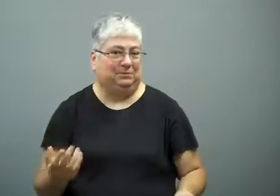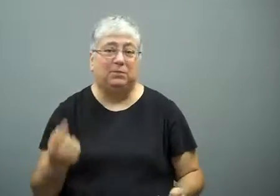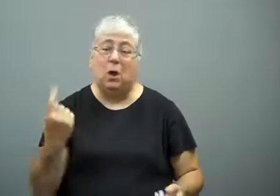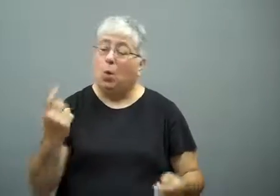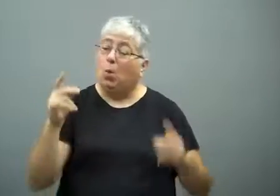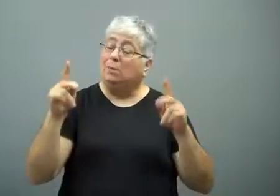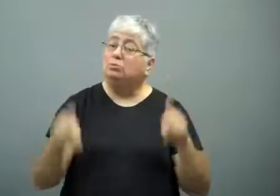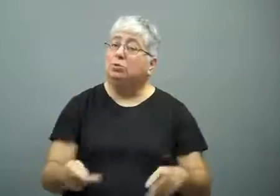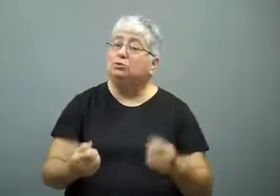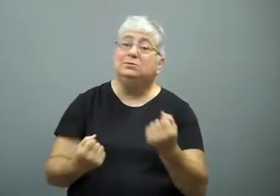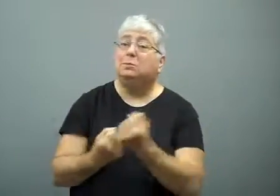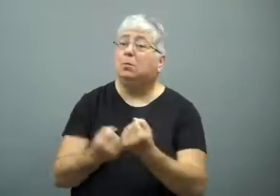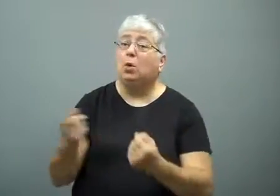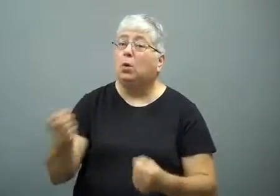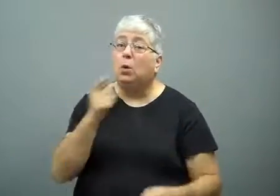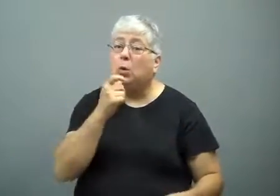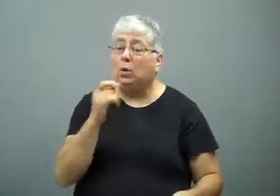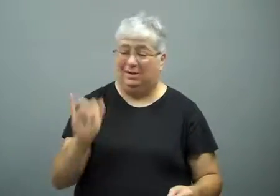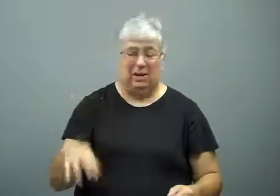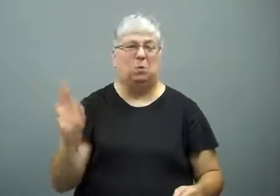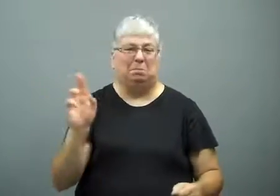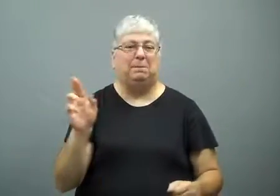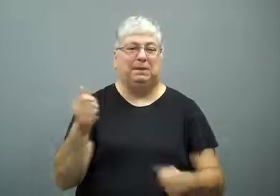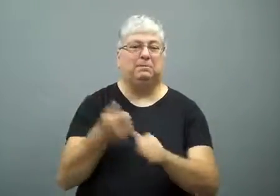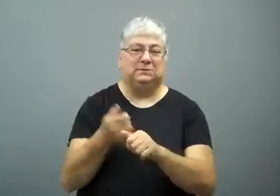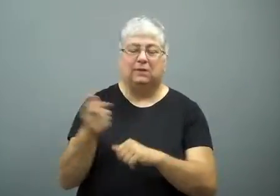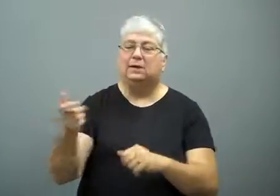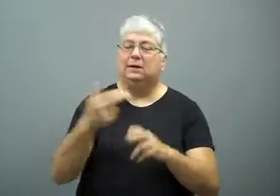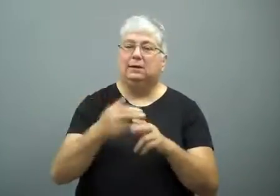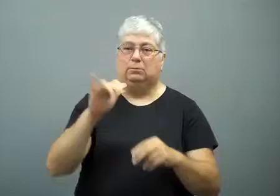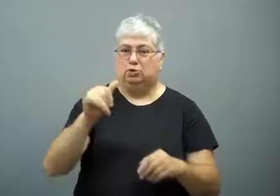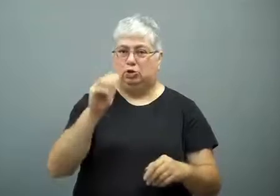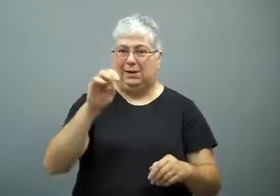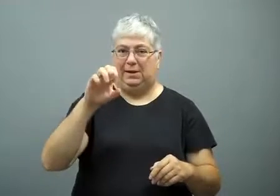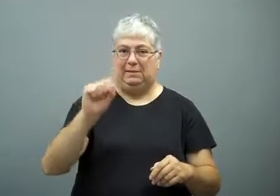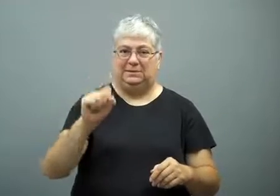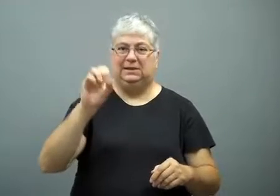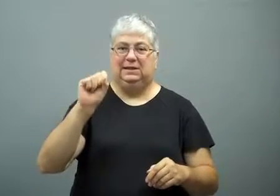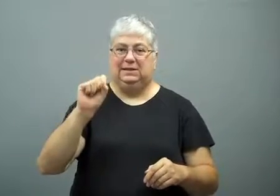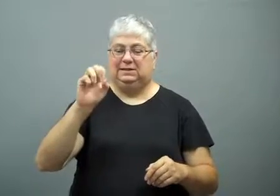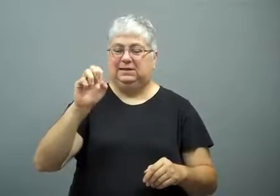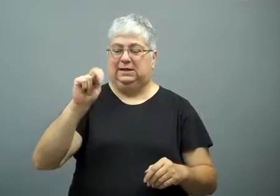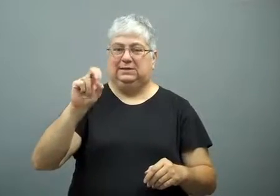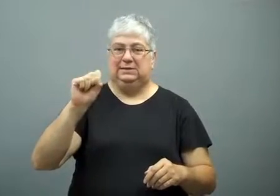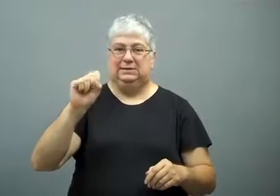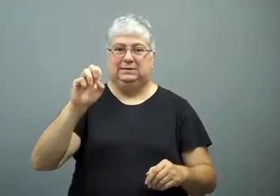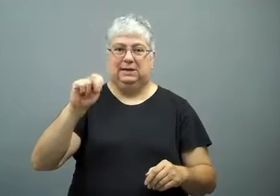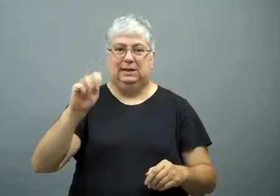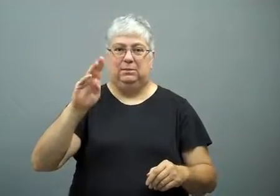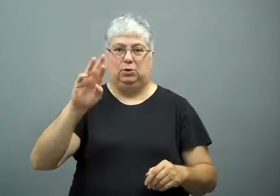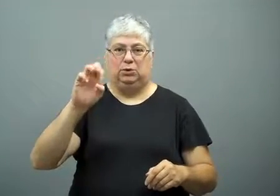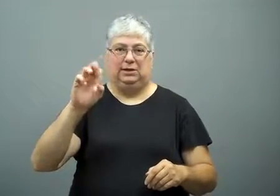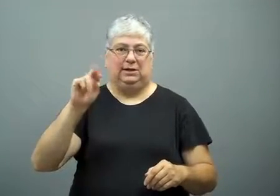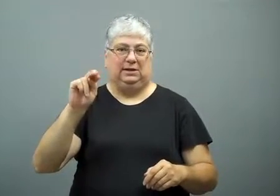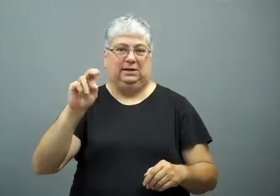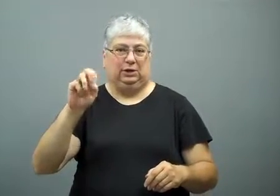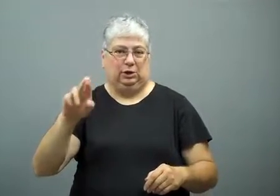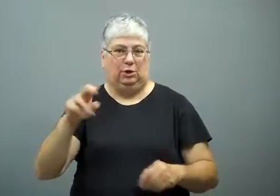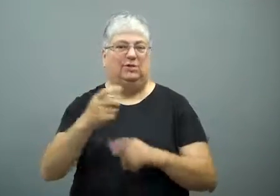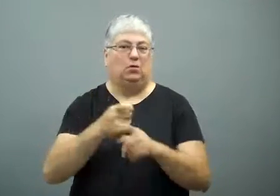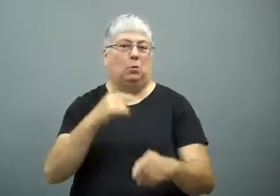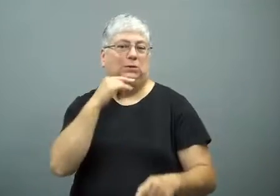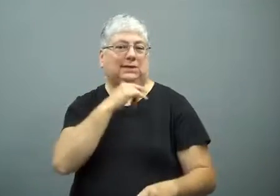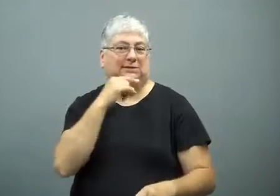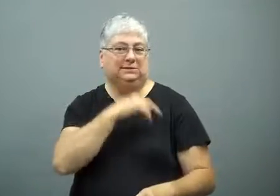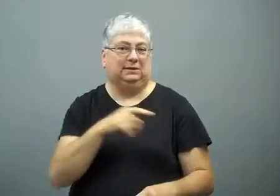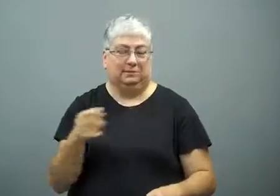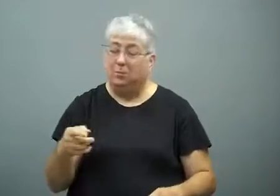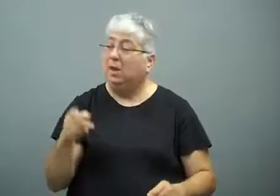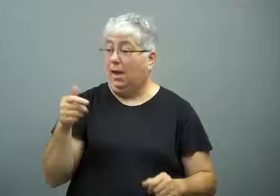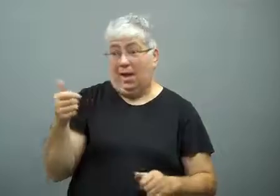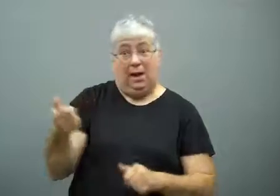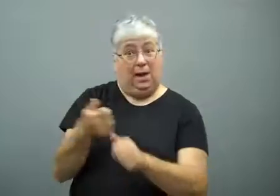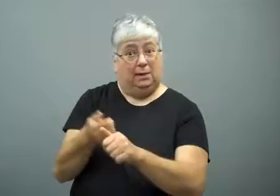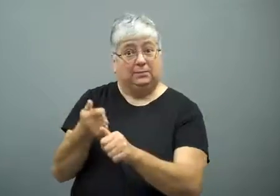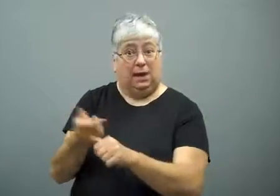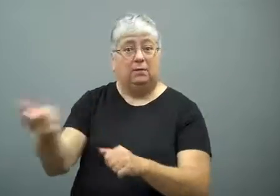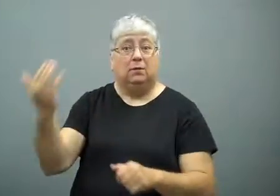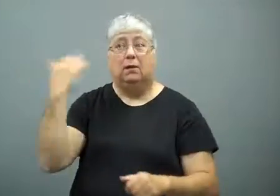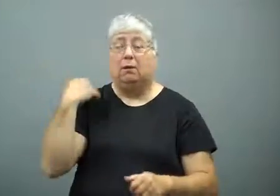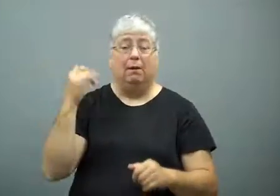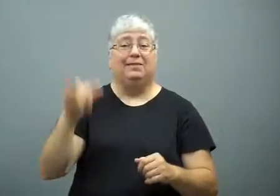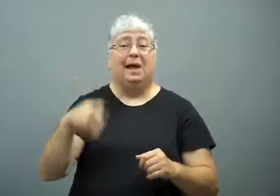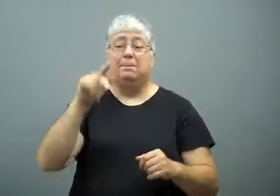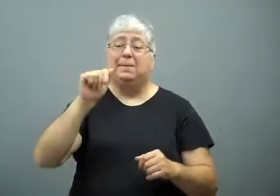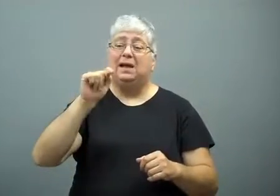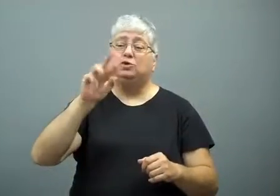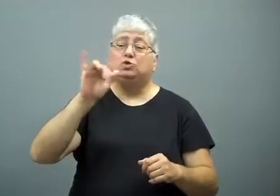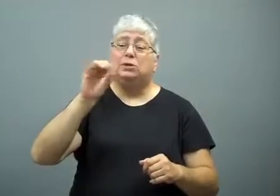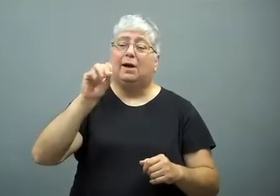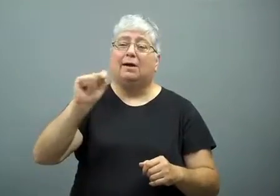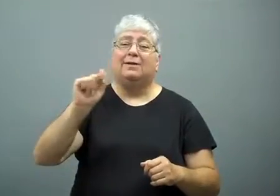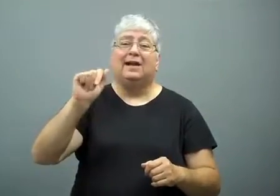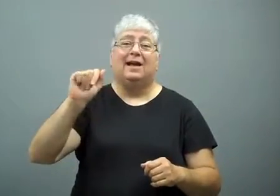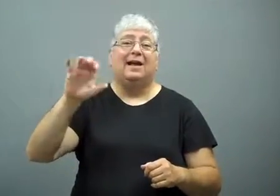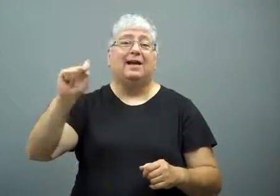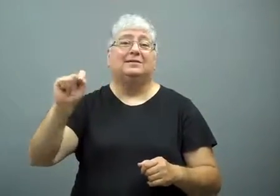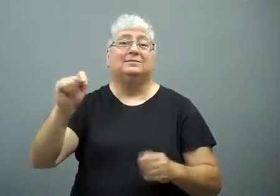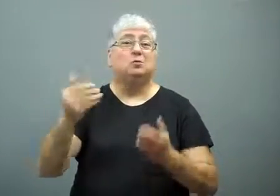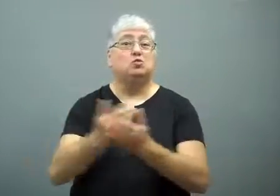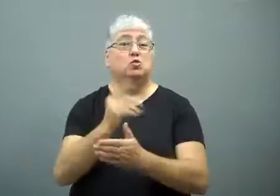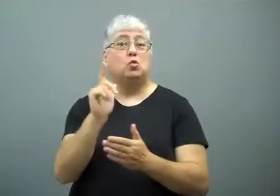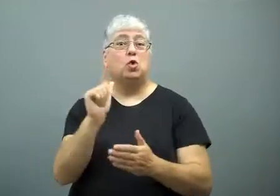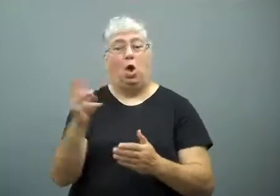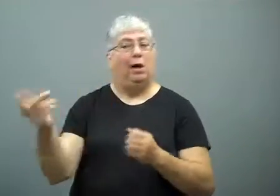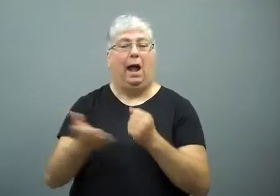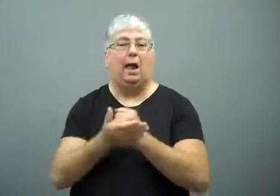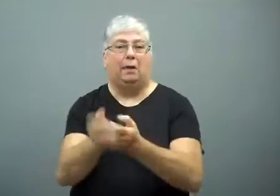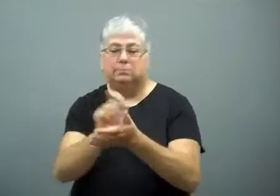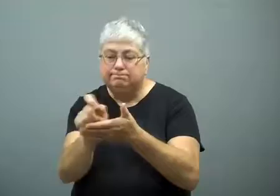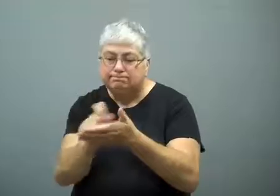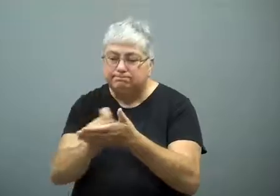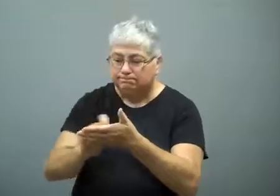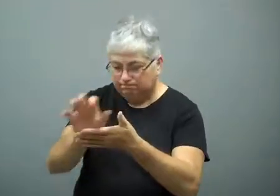One such supporter is James Sensenbrenner, a Republican from Wisconsin.